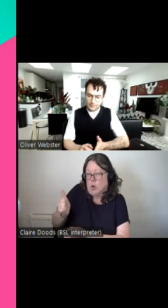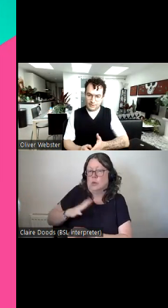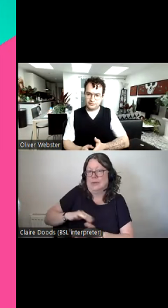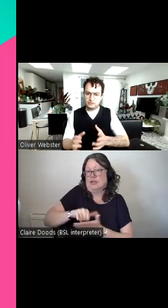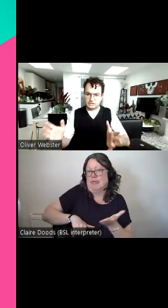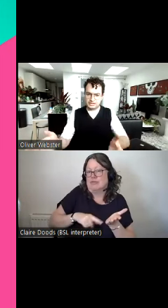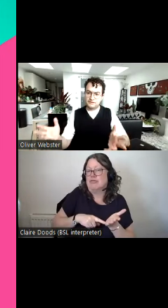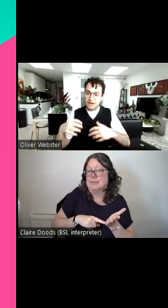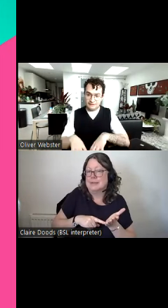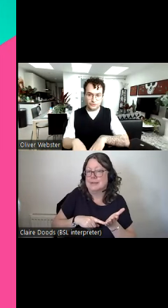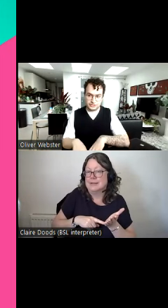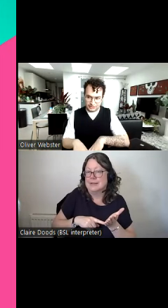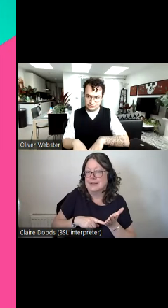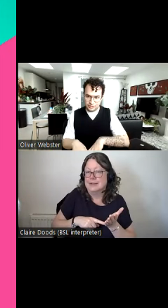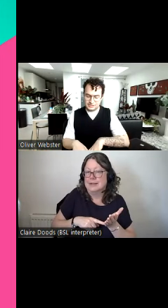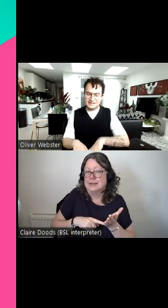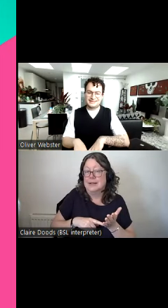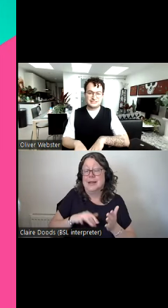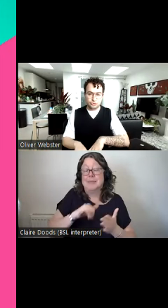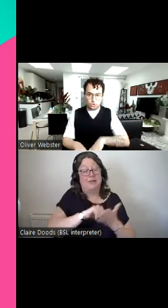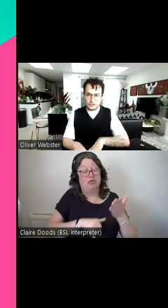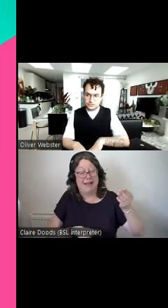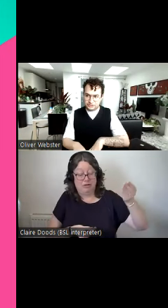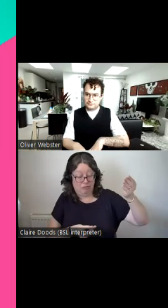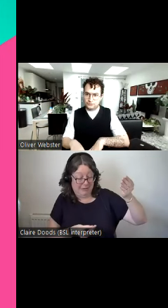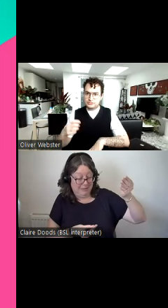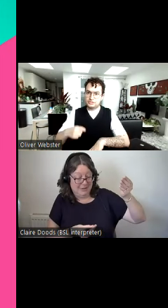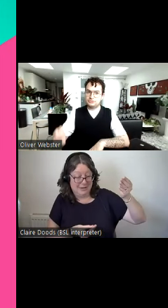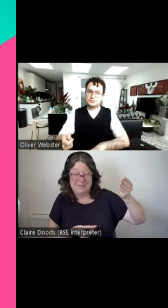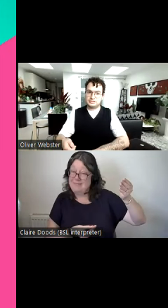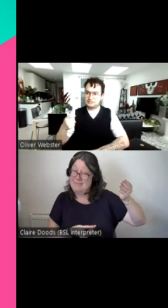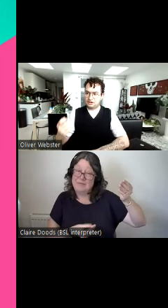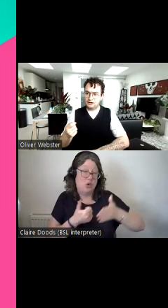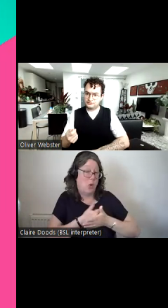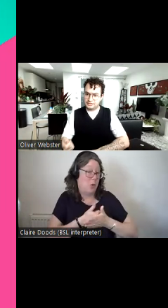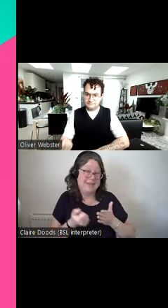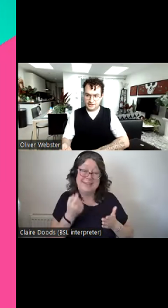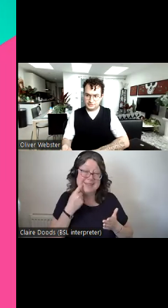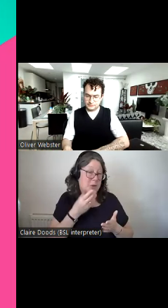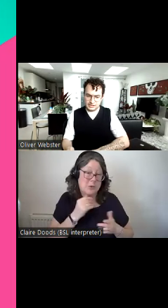However, even if you have got this transcript, it's not always straightforward to use these after the event.